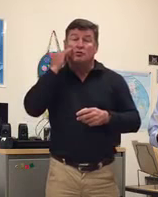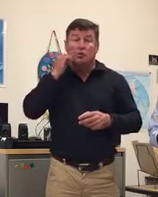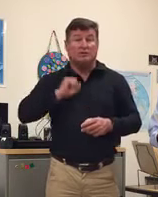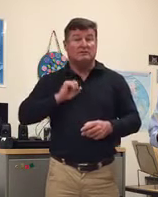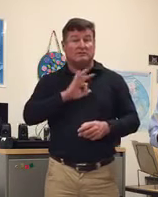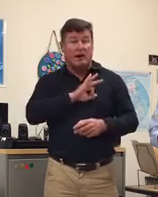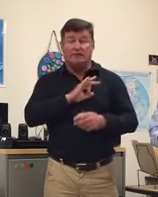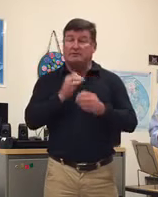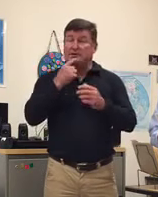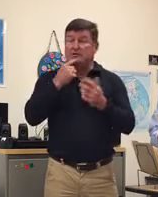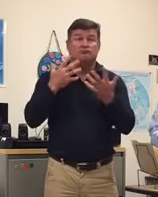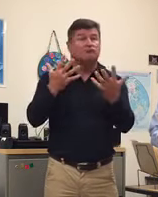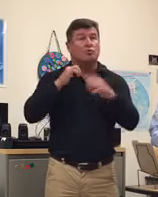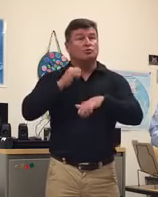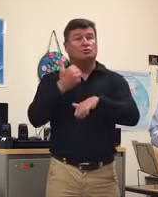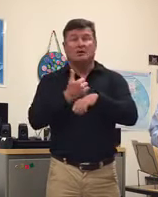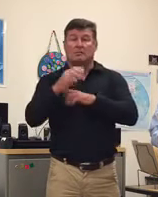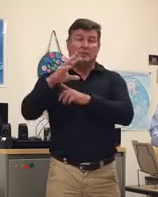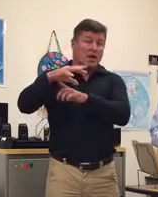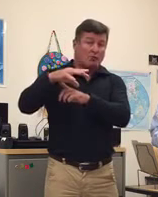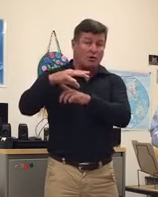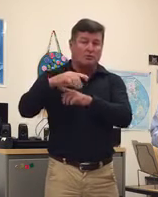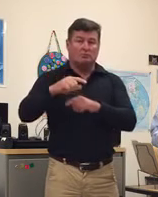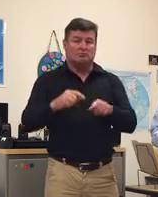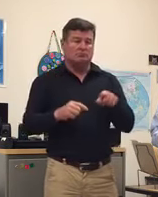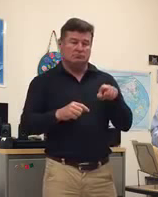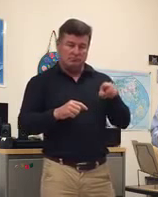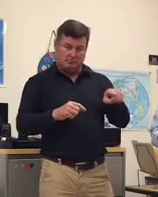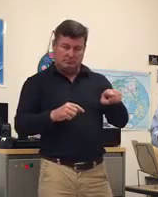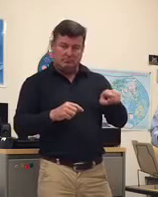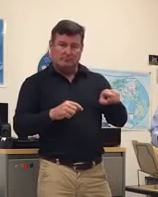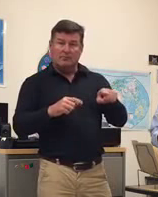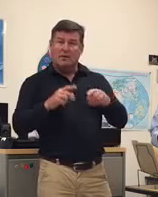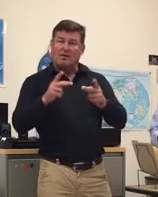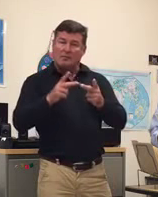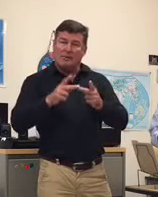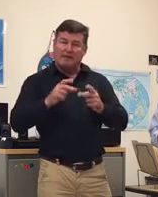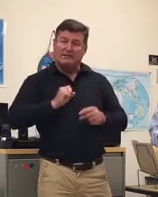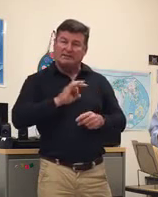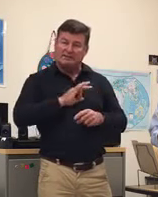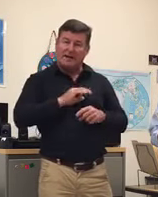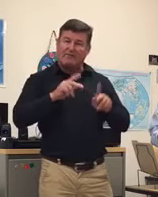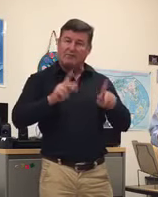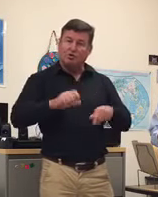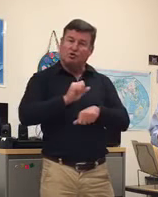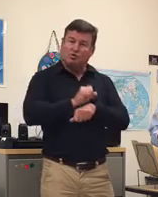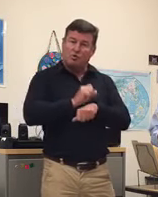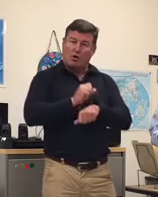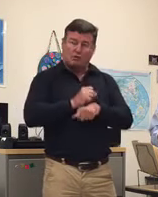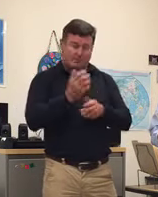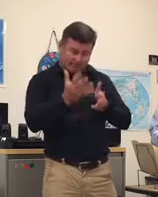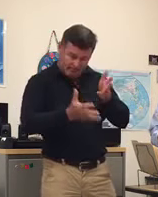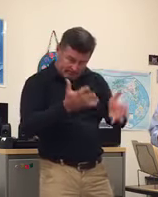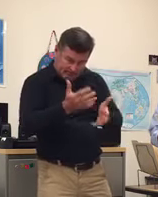Likewise, when a campus staff member asks for a camera, it's going to be for the camera where that staff member works,